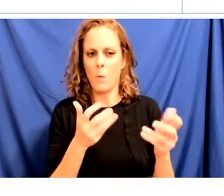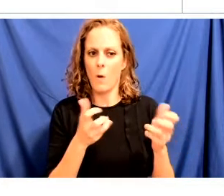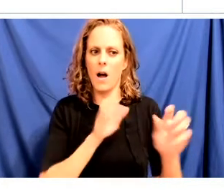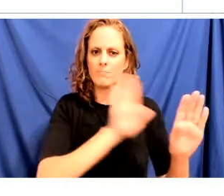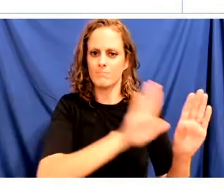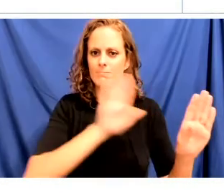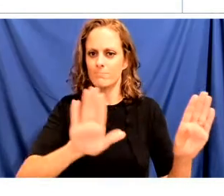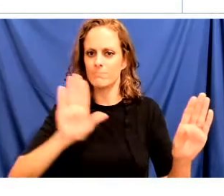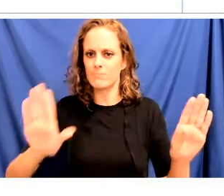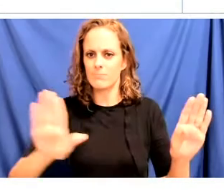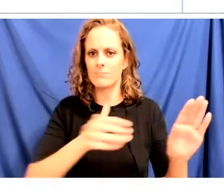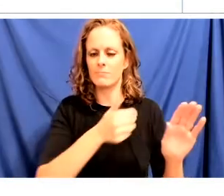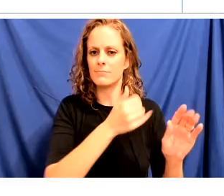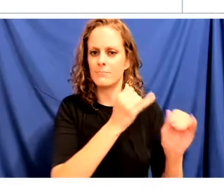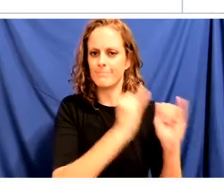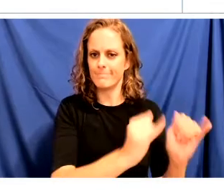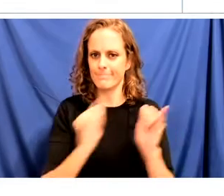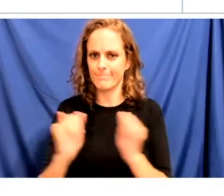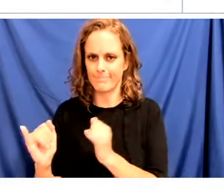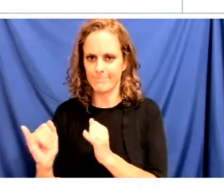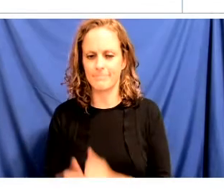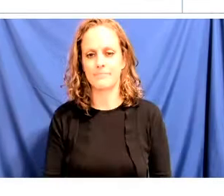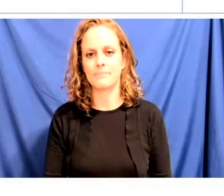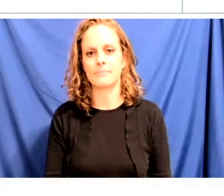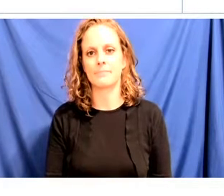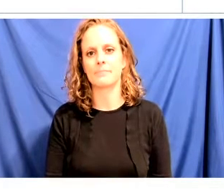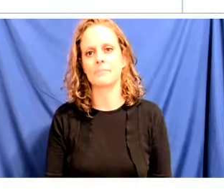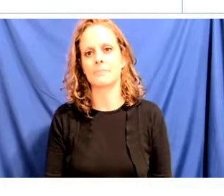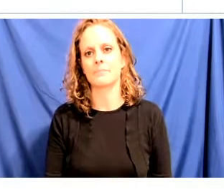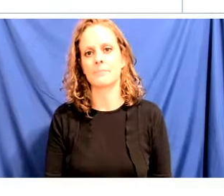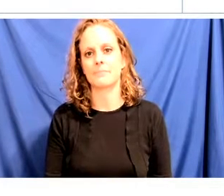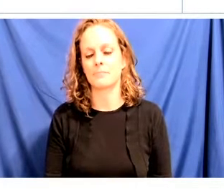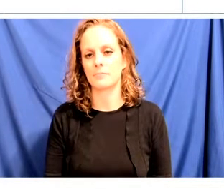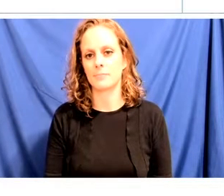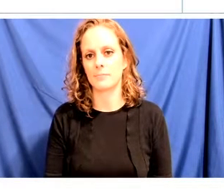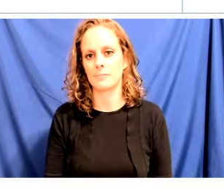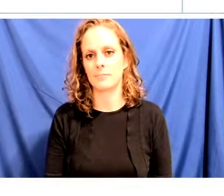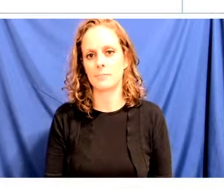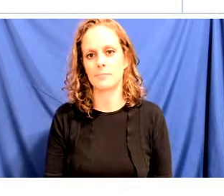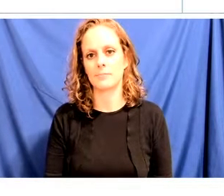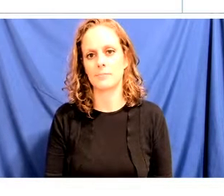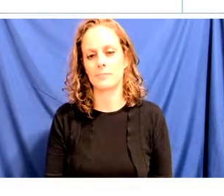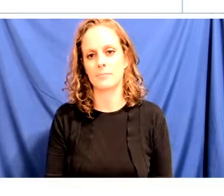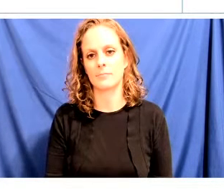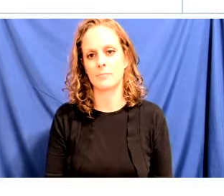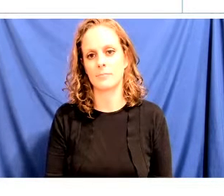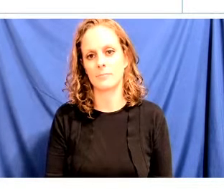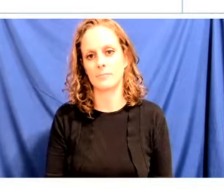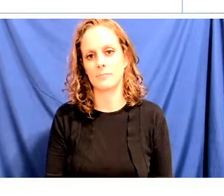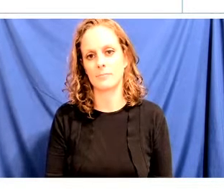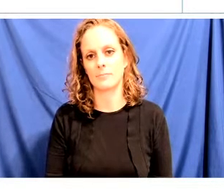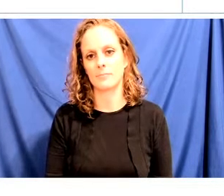You can take into consideration, how a district grows in the future if you expect growth in that district.